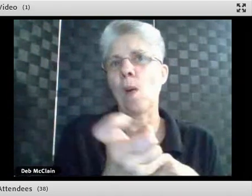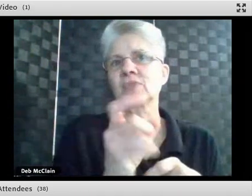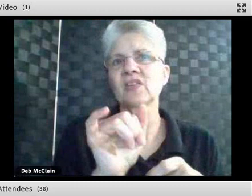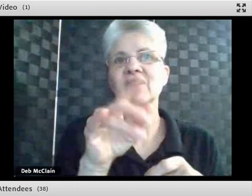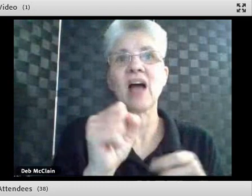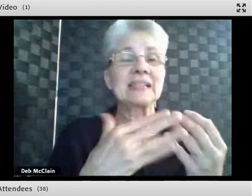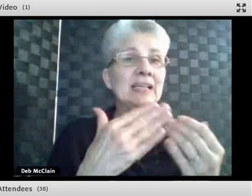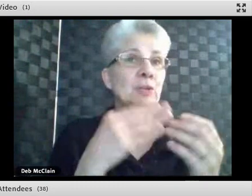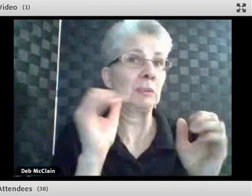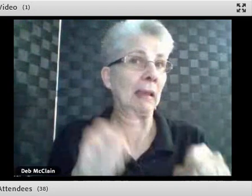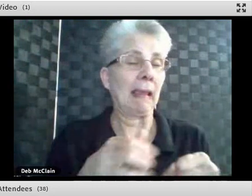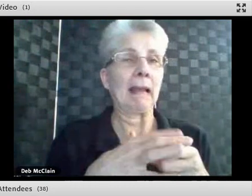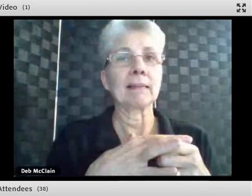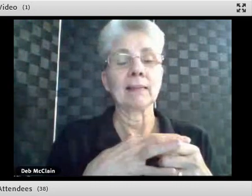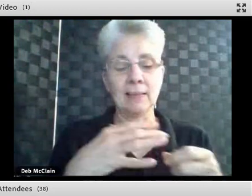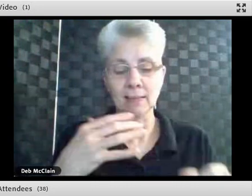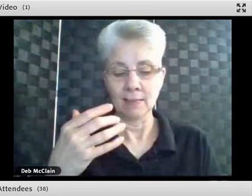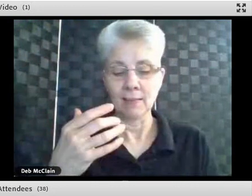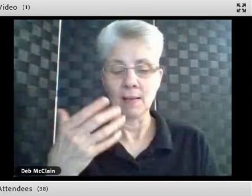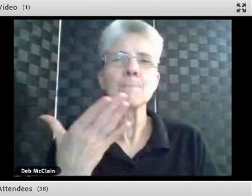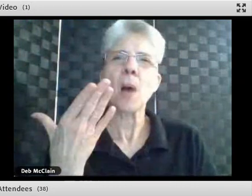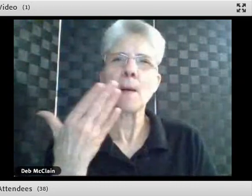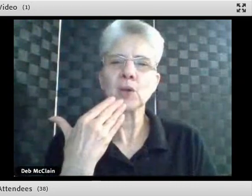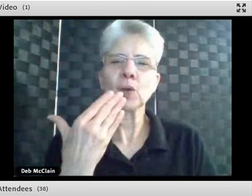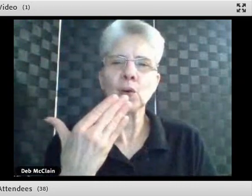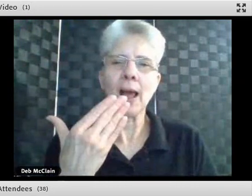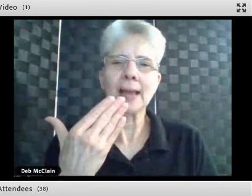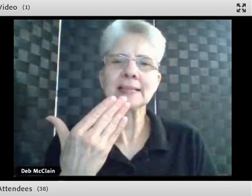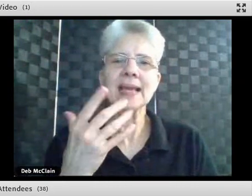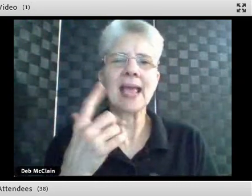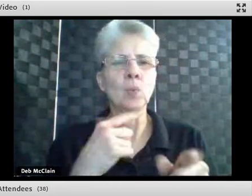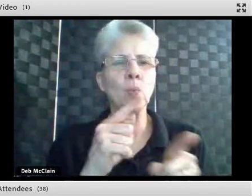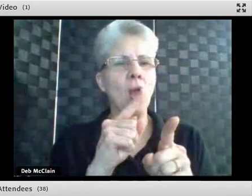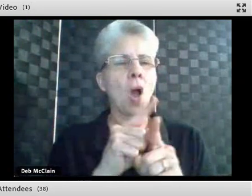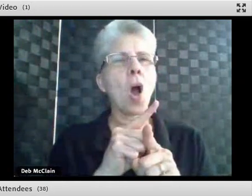a lot easier than would probably be a good idea, and we also tend to be,